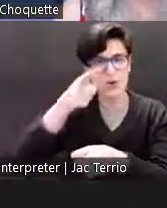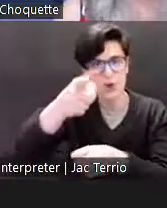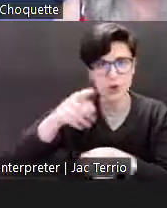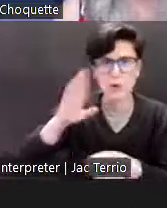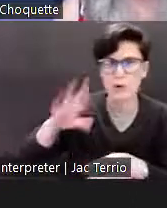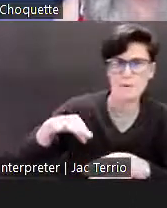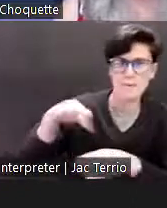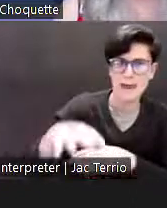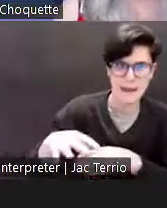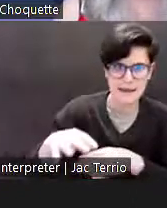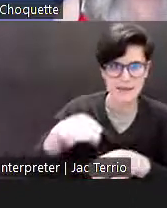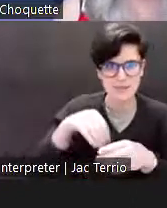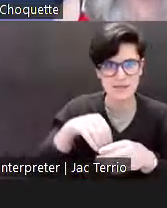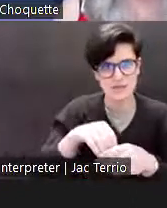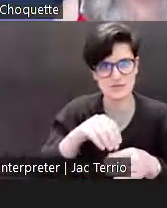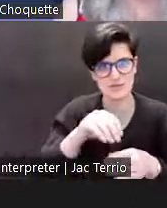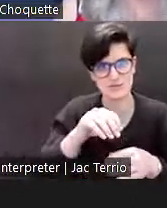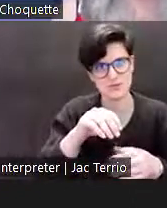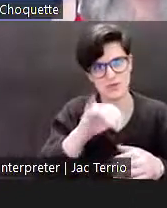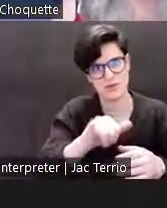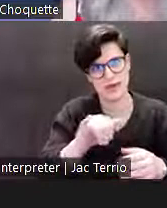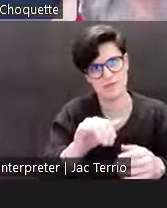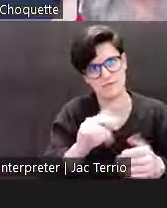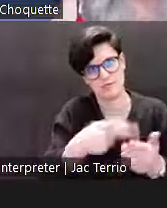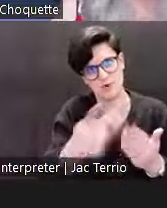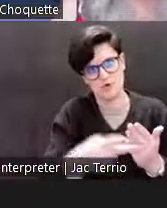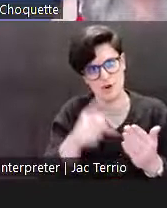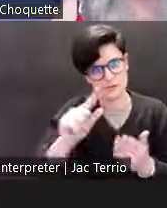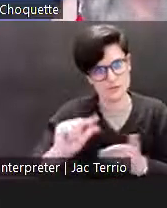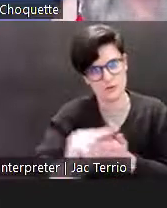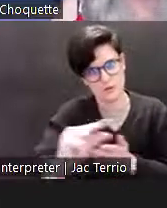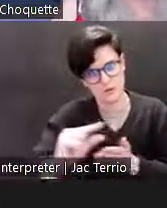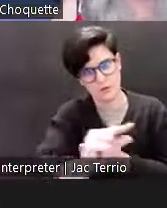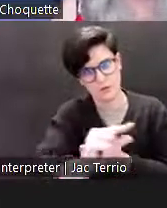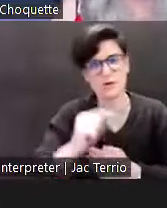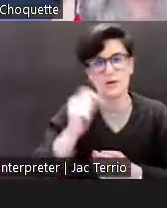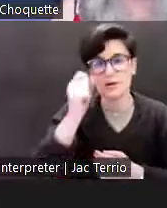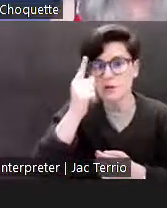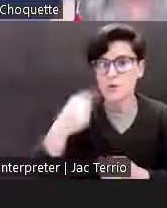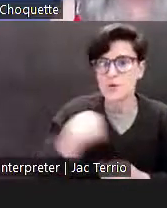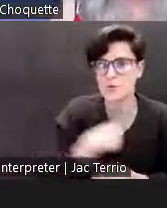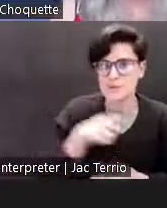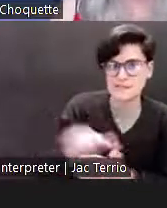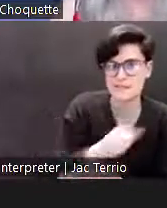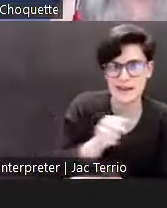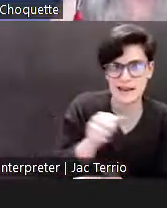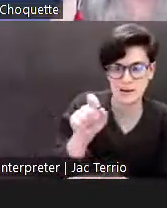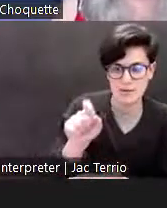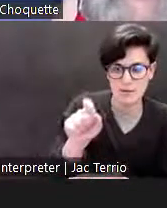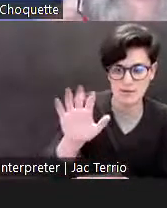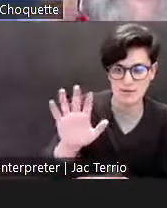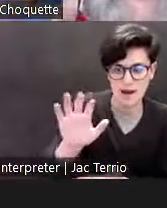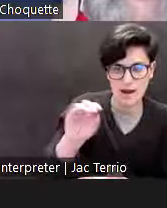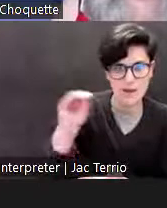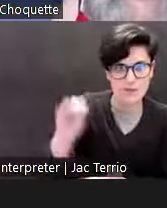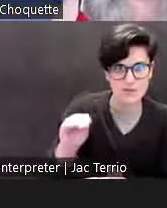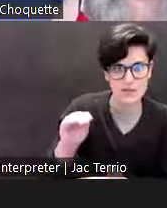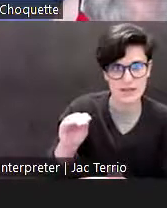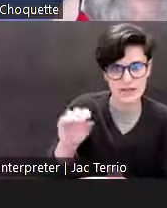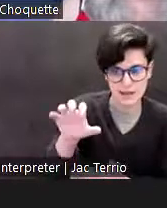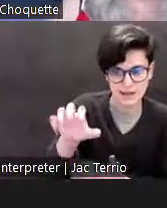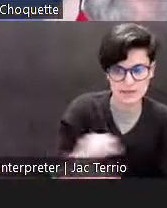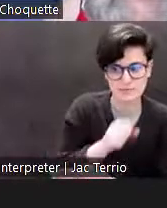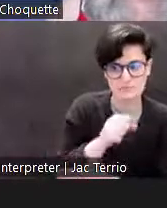funded and it's paid through a half a percent deduction from our paychecks, which are remitted